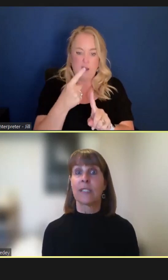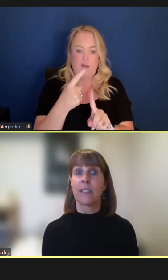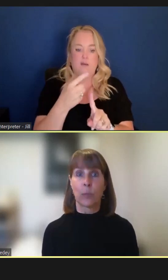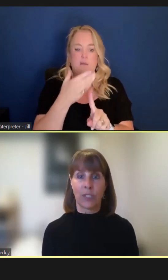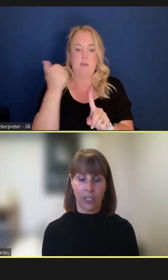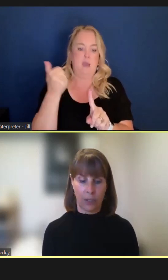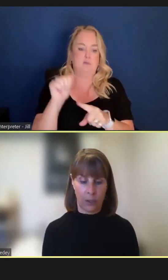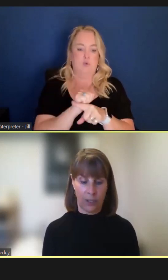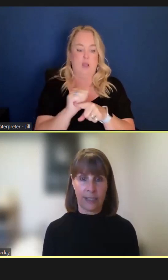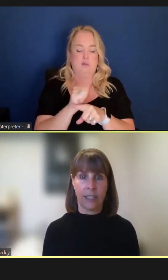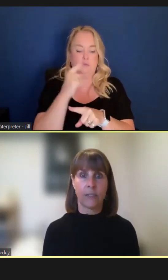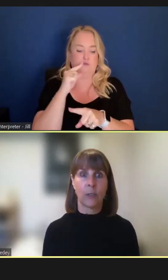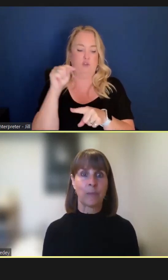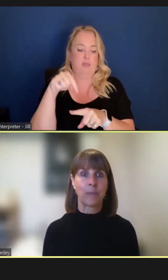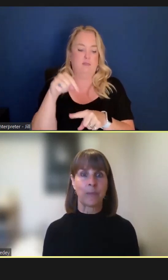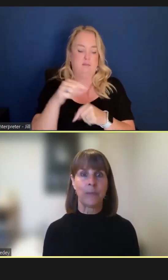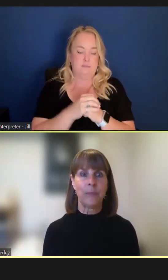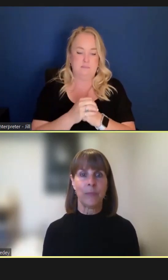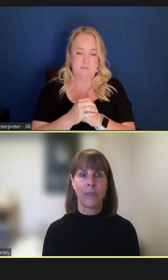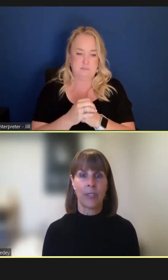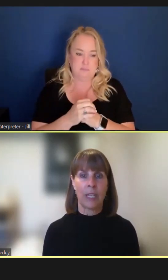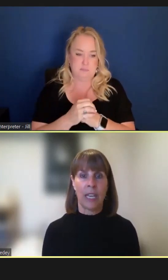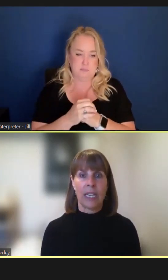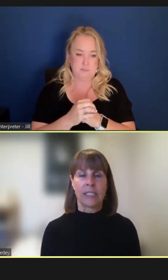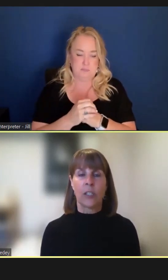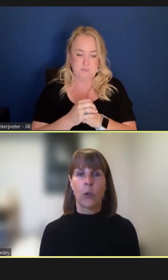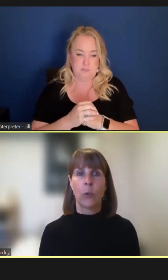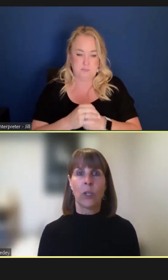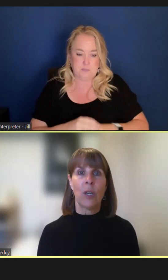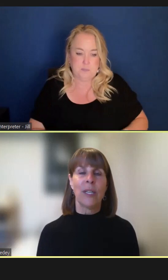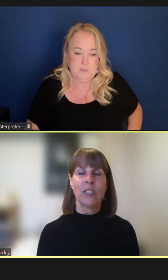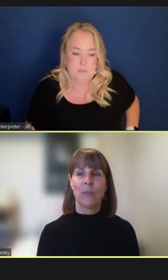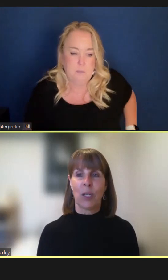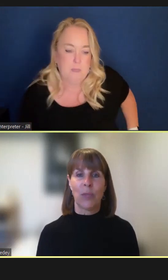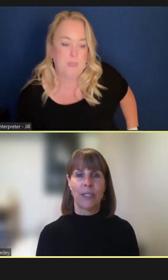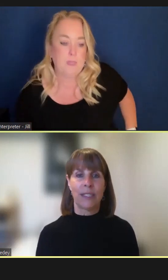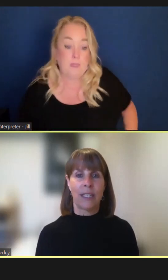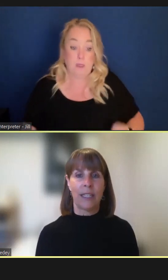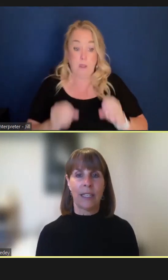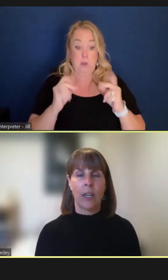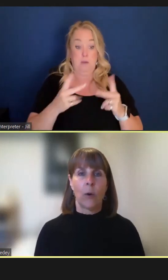this particular Endeavor so what do I base my opinion on